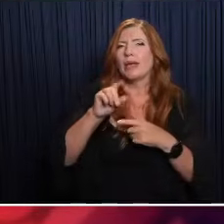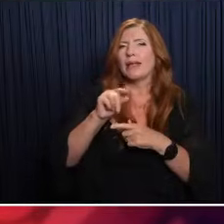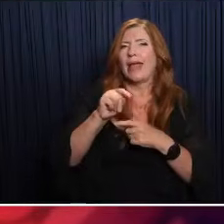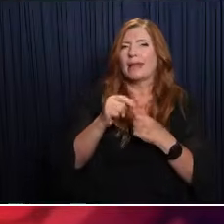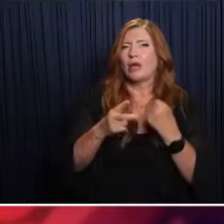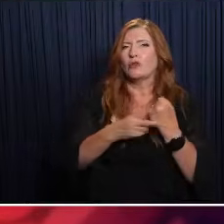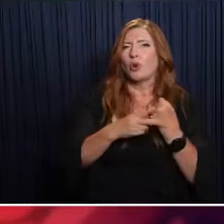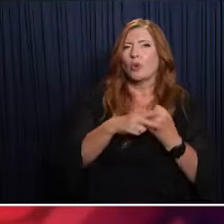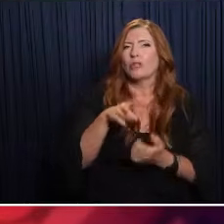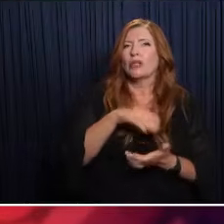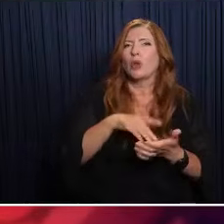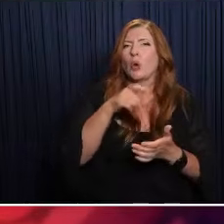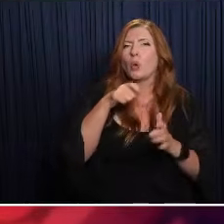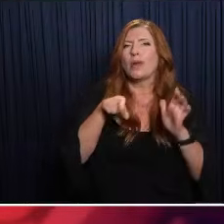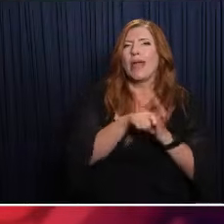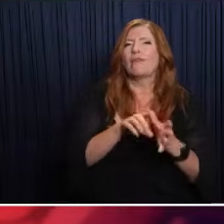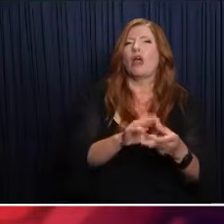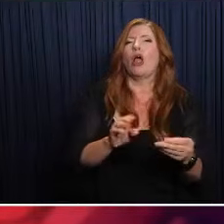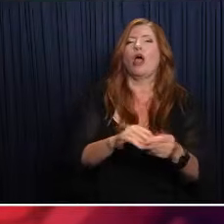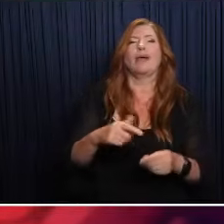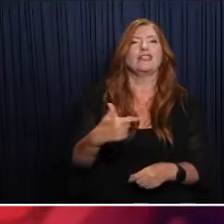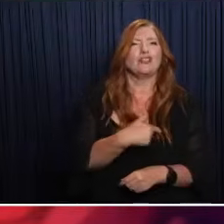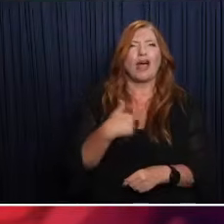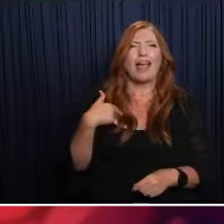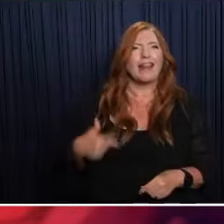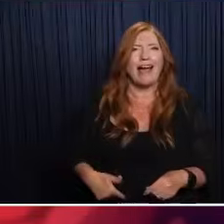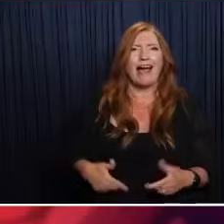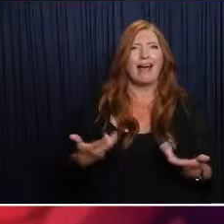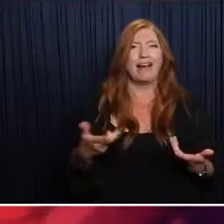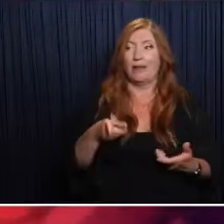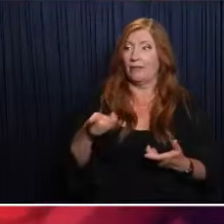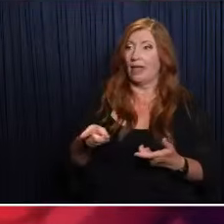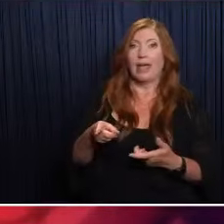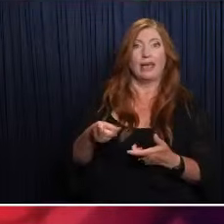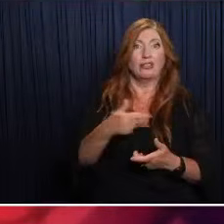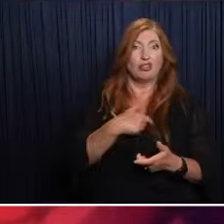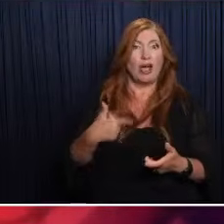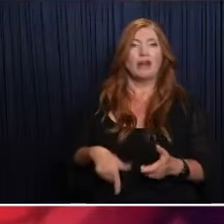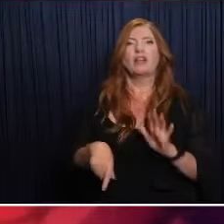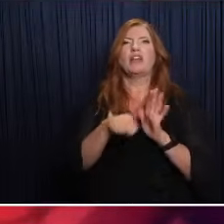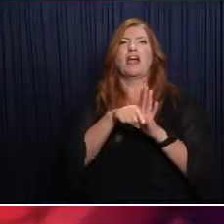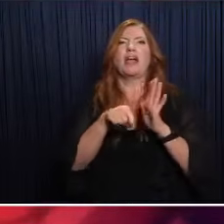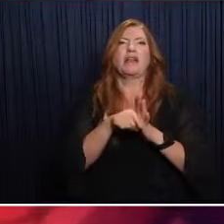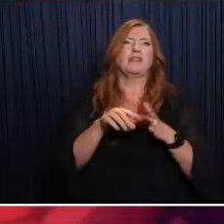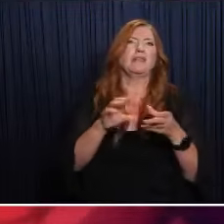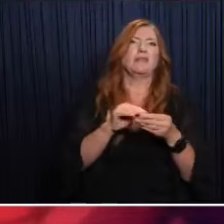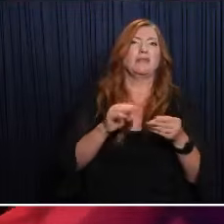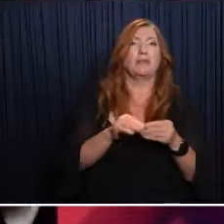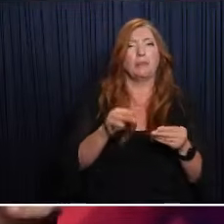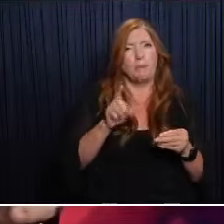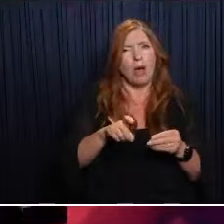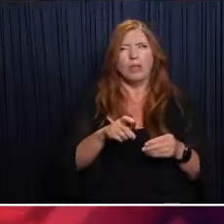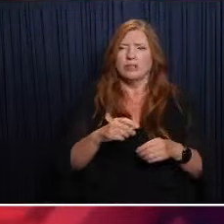HONEST CONVERSATIONS. WHERE DOES THE NEGATIVE REACTION COME FROM DATA STORAGE FACILITIES?